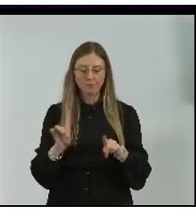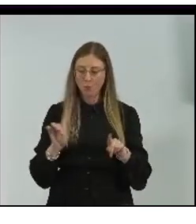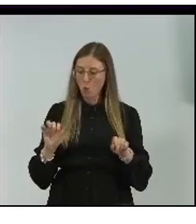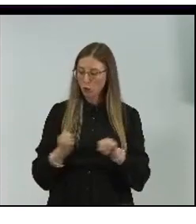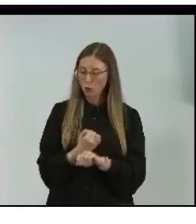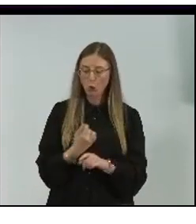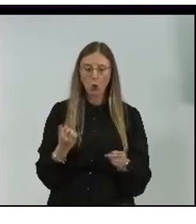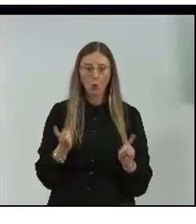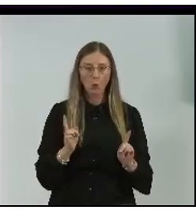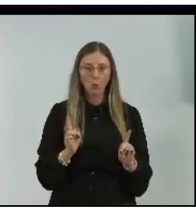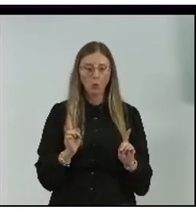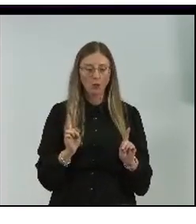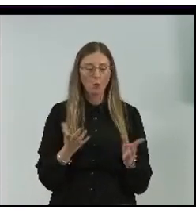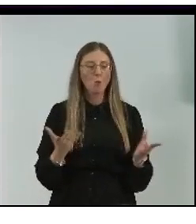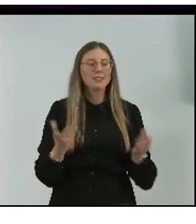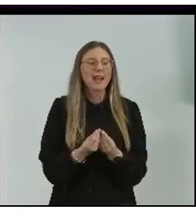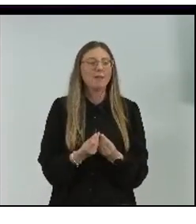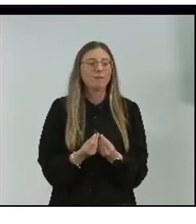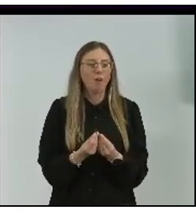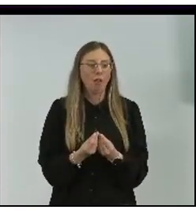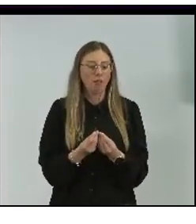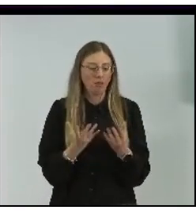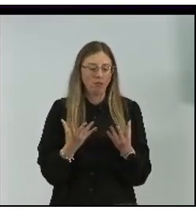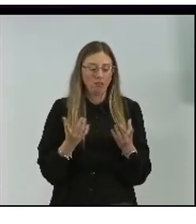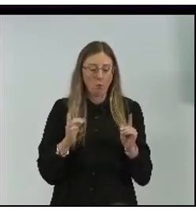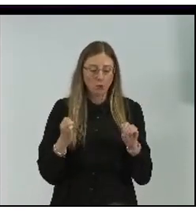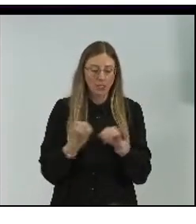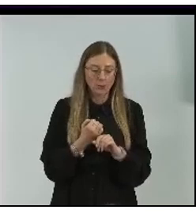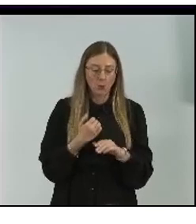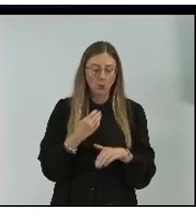What is actually helpful to do at which particular stage in the programme?